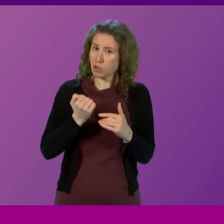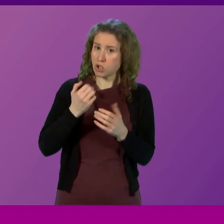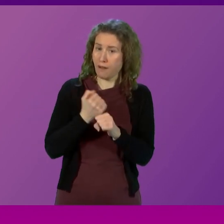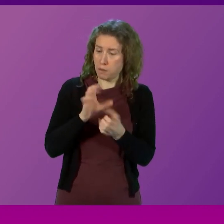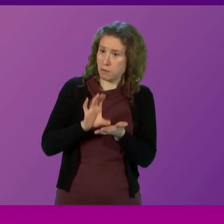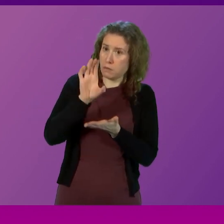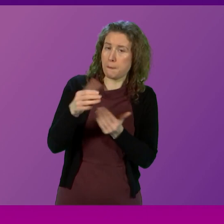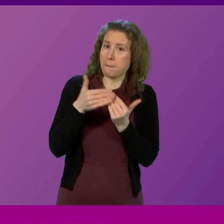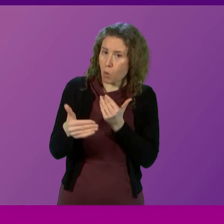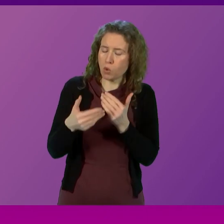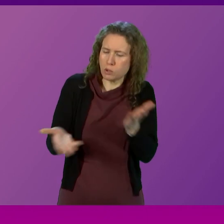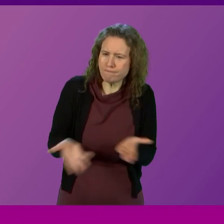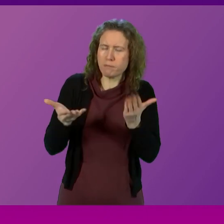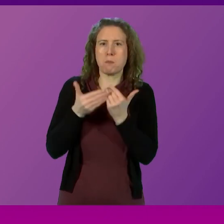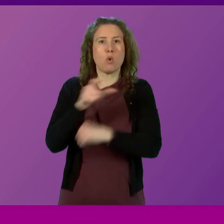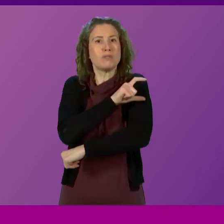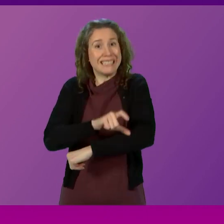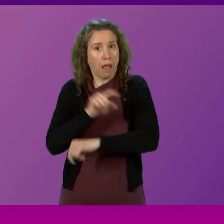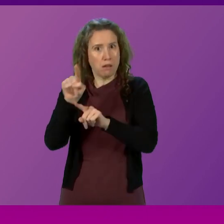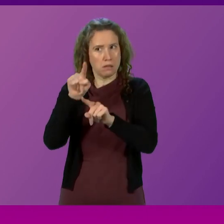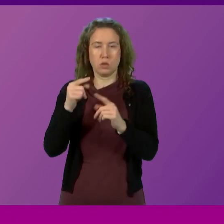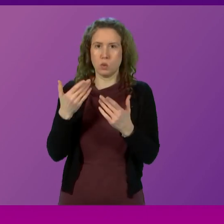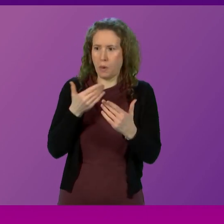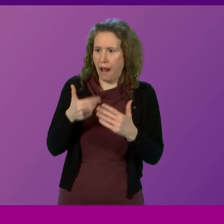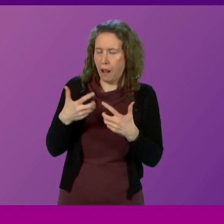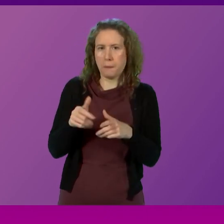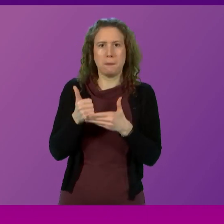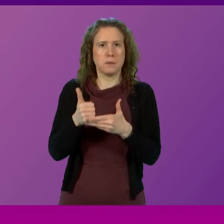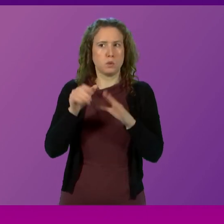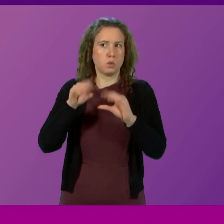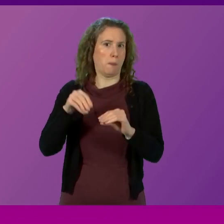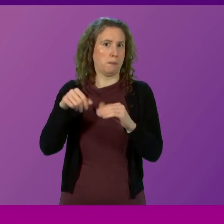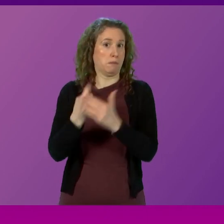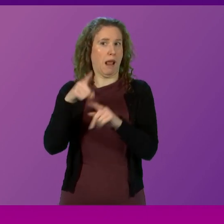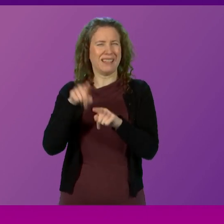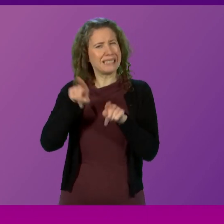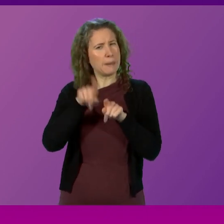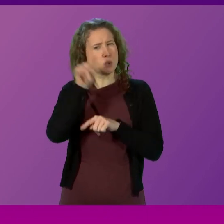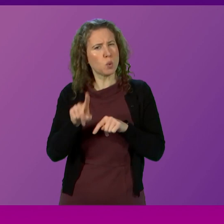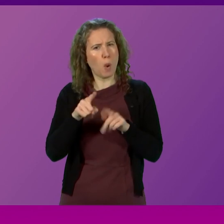resilience to deal with episodes such as this and storm Arwen last year, given that adverse